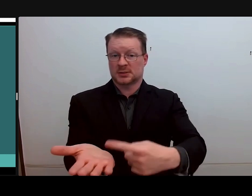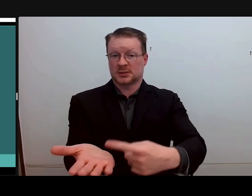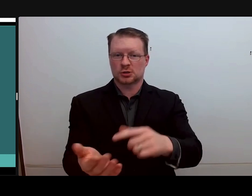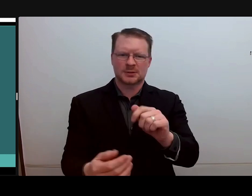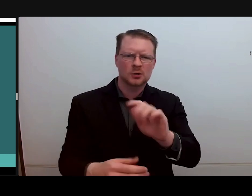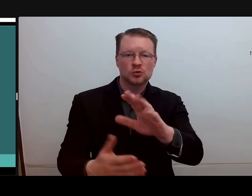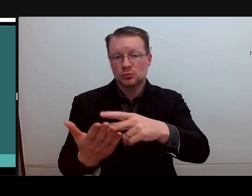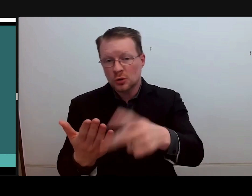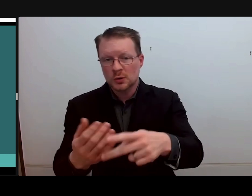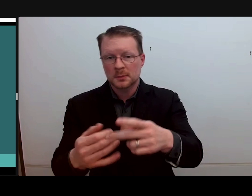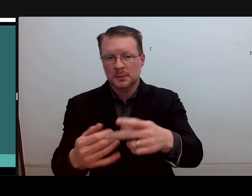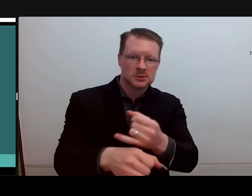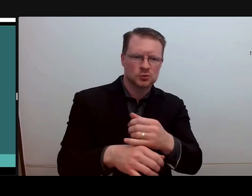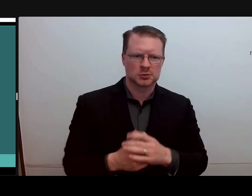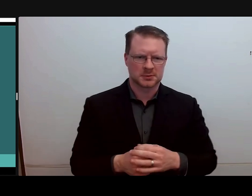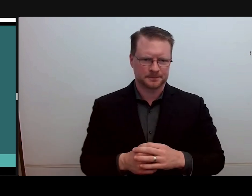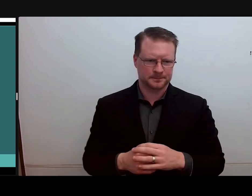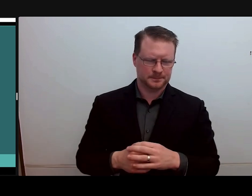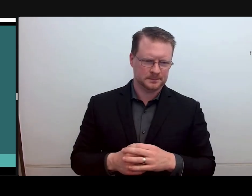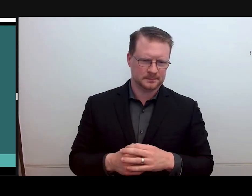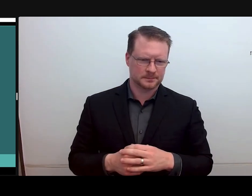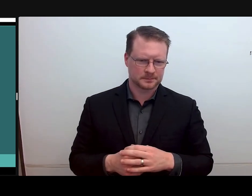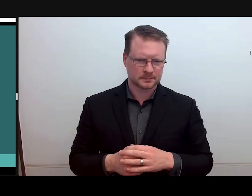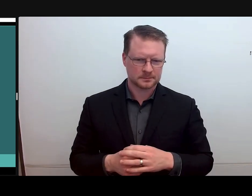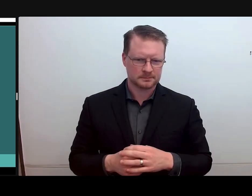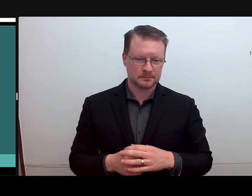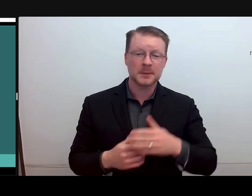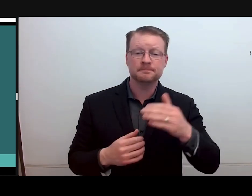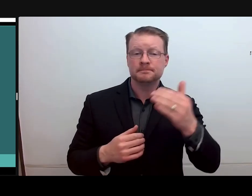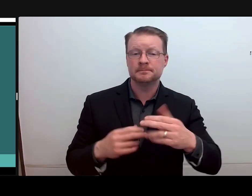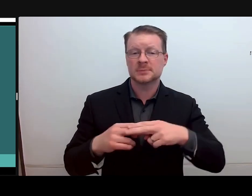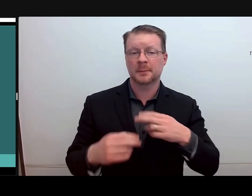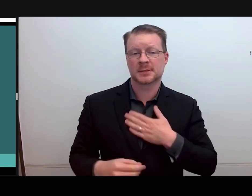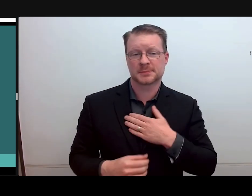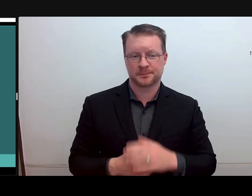can help you in your discussions with your programs and institutions. Next slide, please.